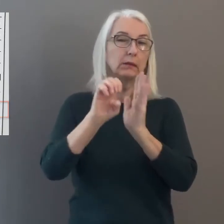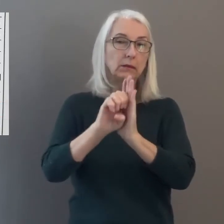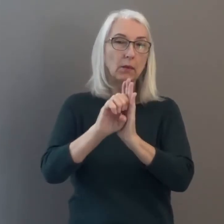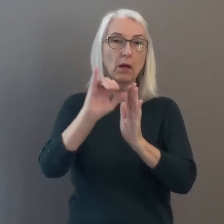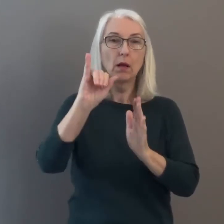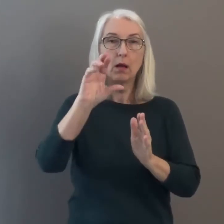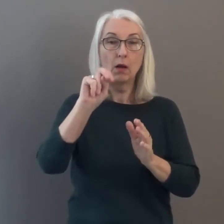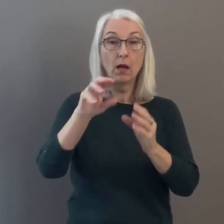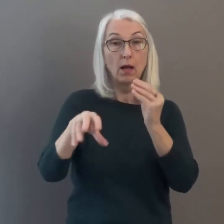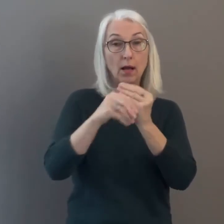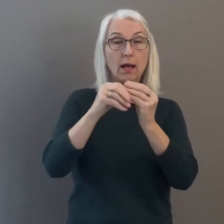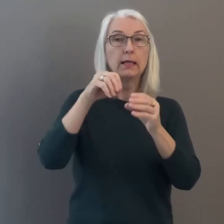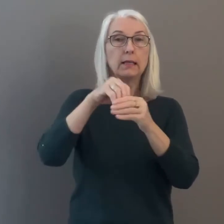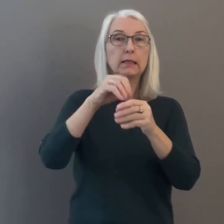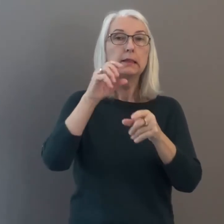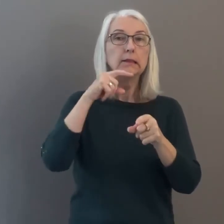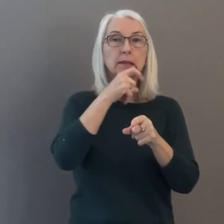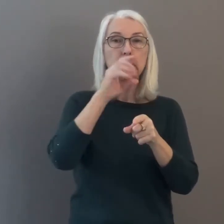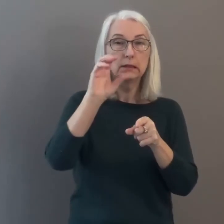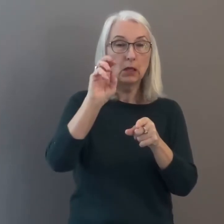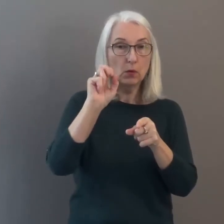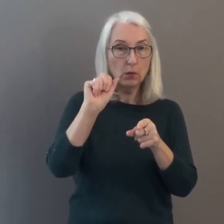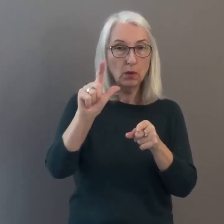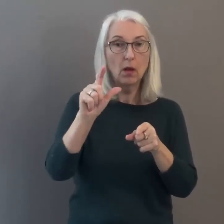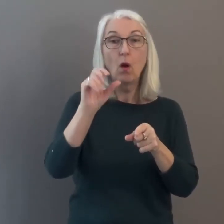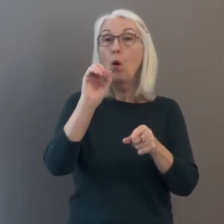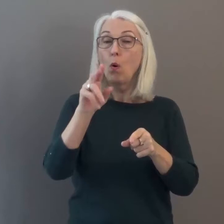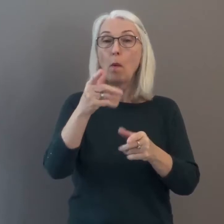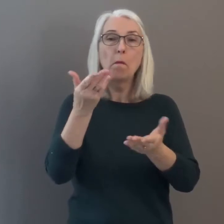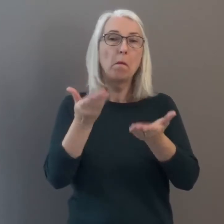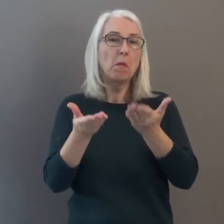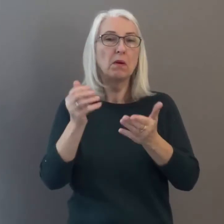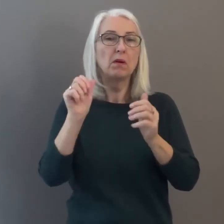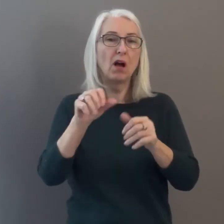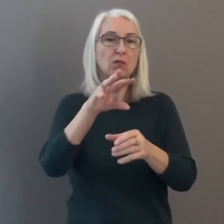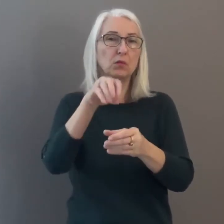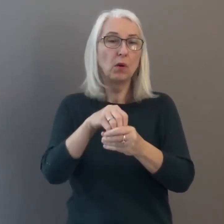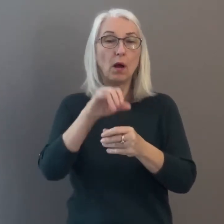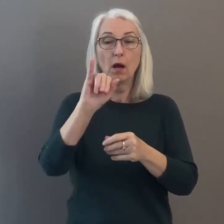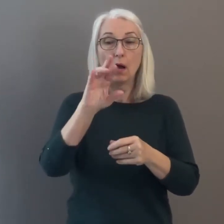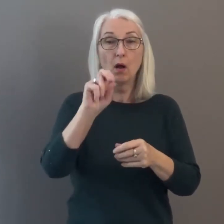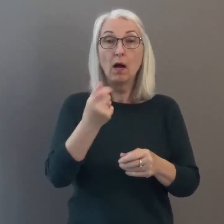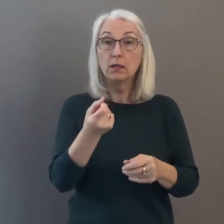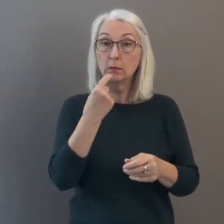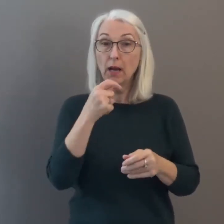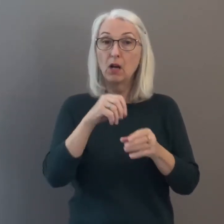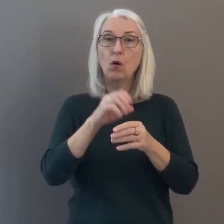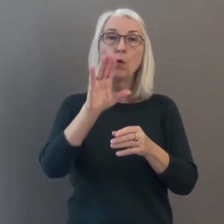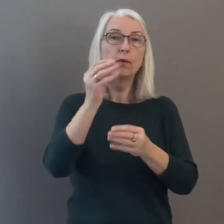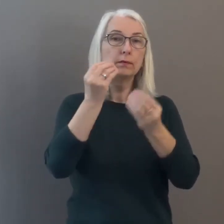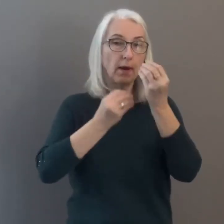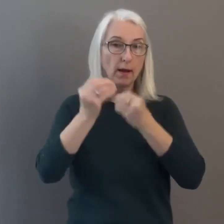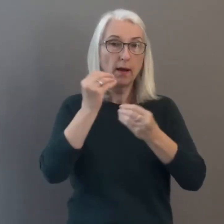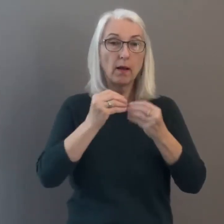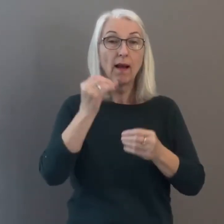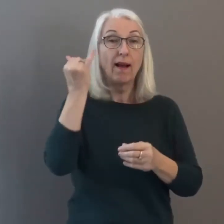for example, iron fortified cereals, or you might also include iron supplements in your diet.